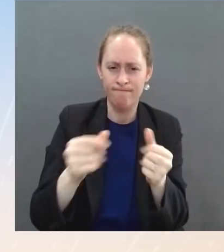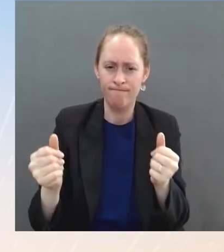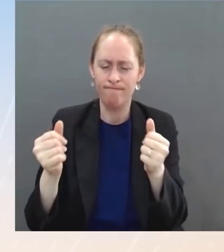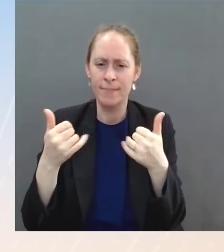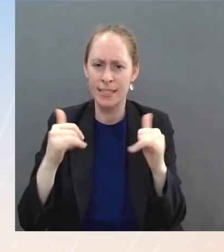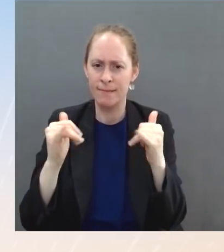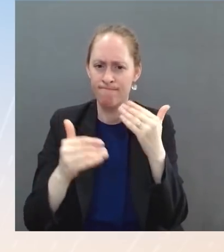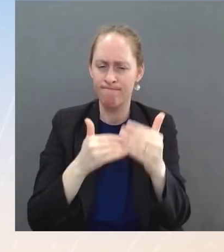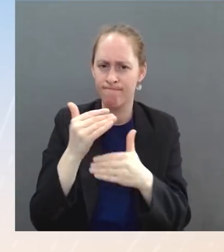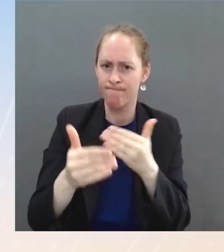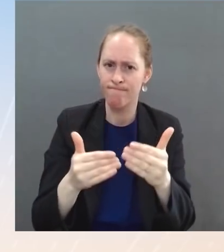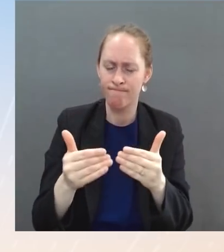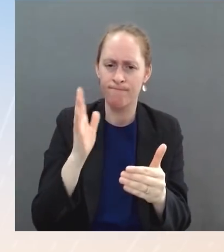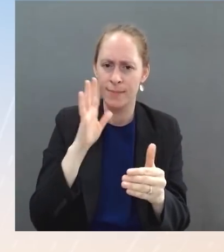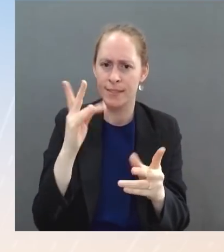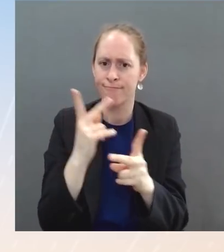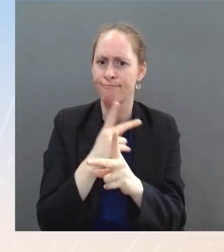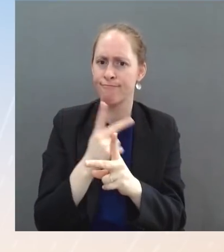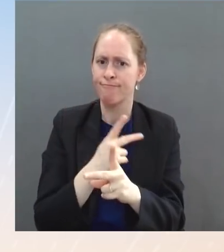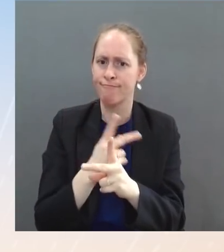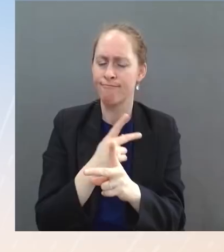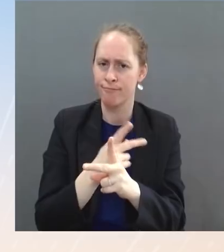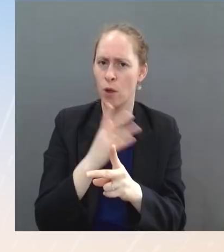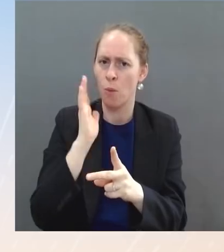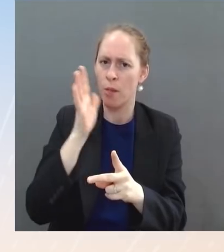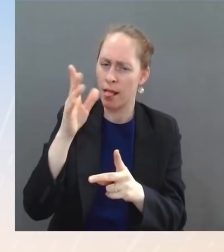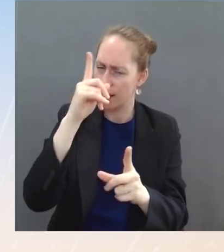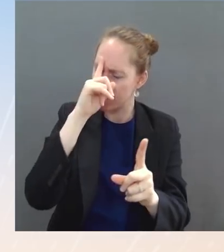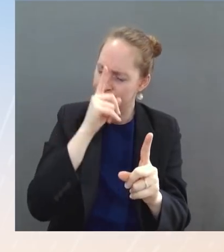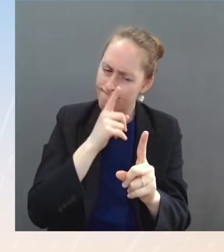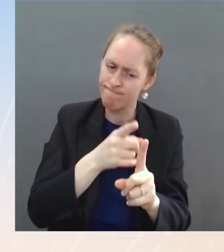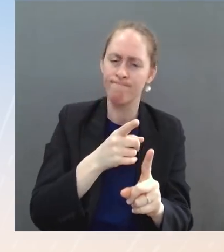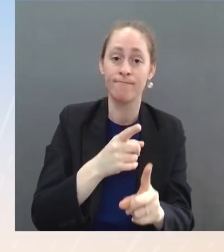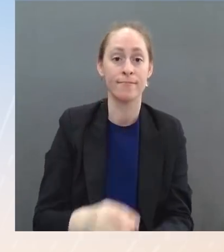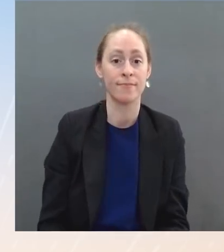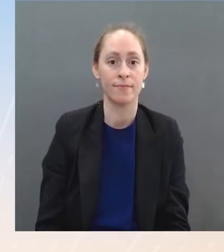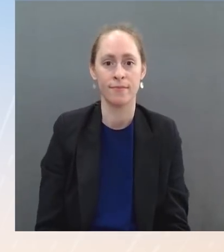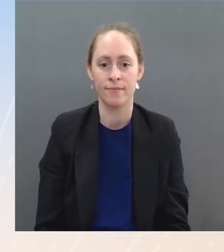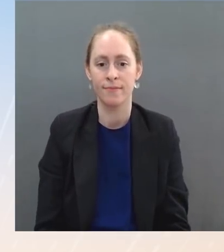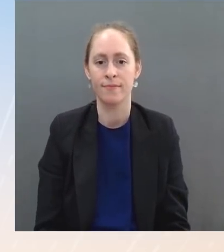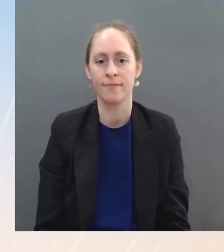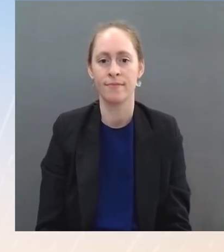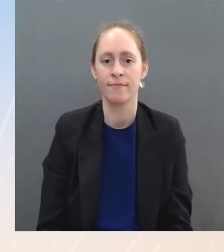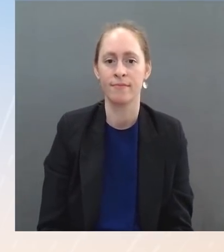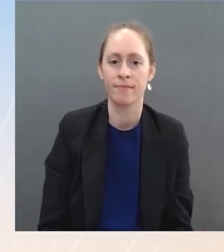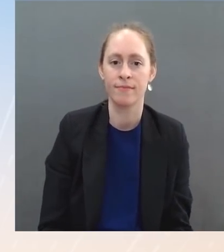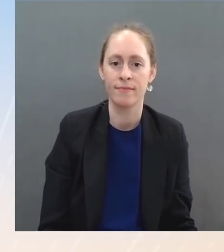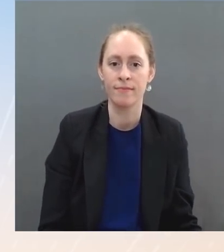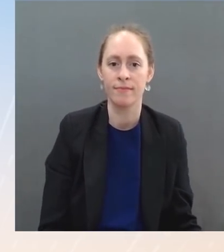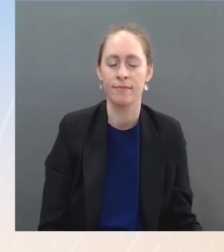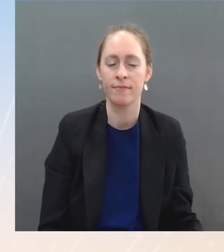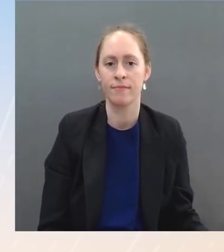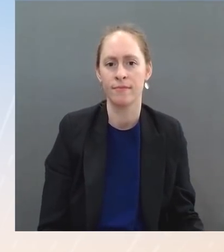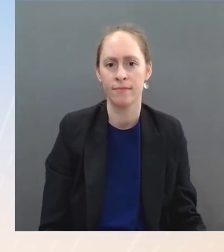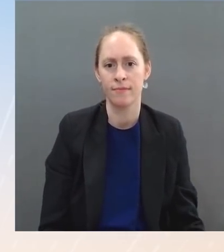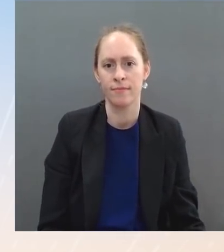The Press: Thanks, Jen. Shifting to Russian billionaires because, today, the DOJ announced the seizure of that -- Ms. Psaki: Yes. Yeah. The Press: -- huge, $90 million yacht.